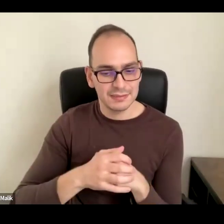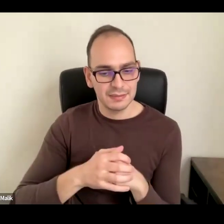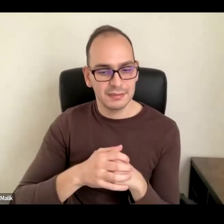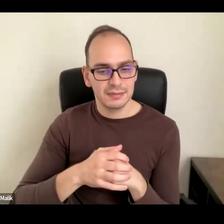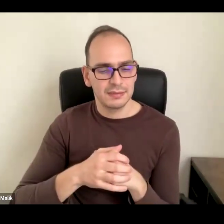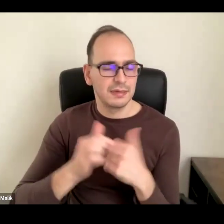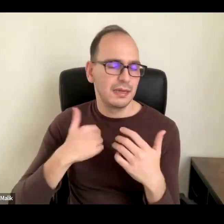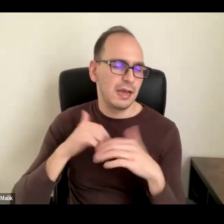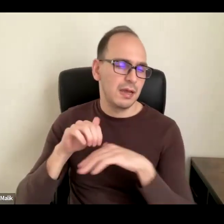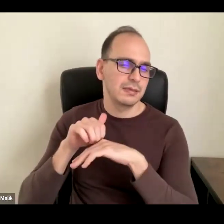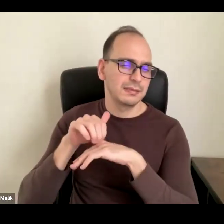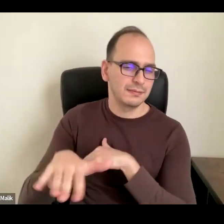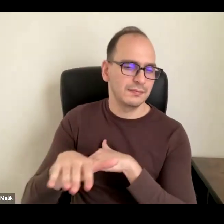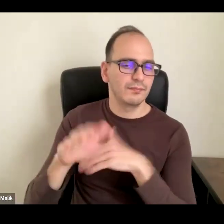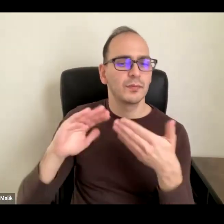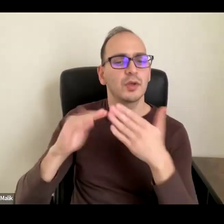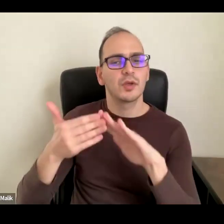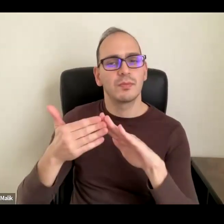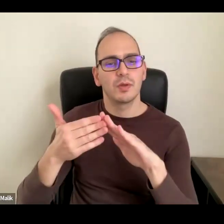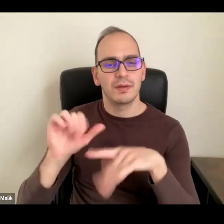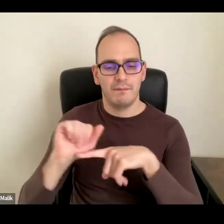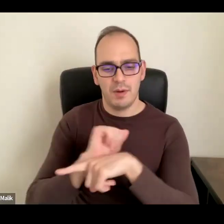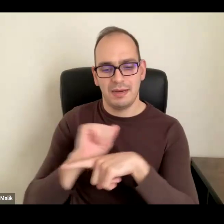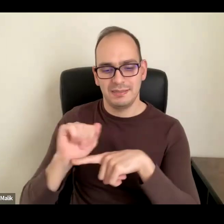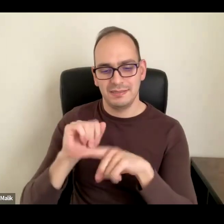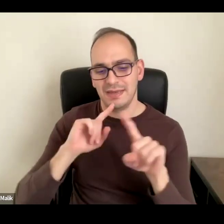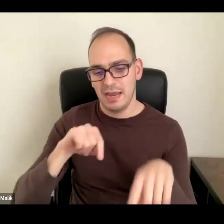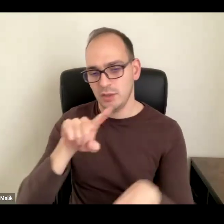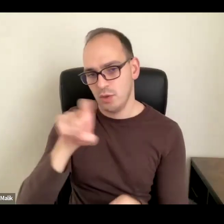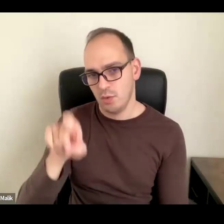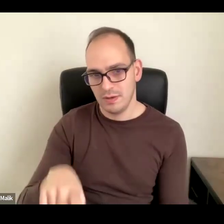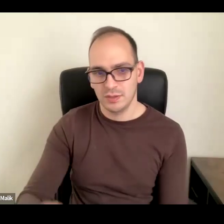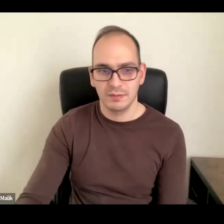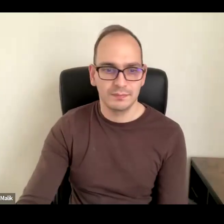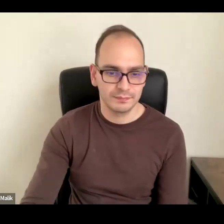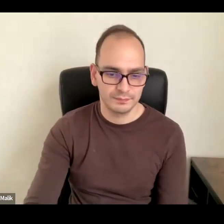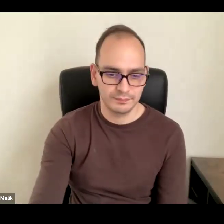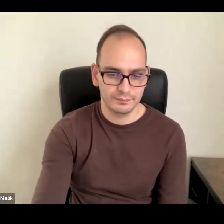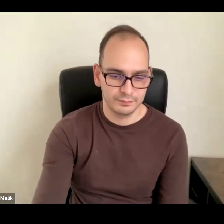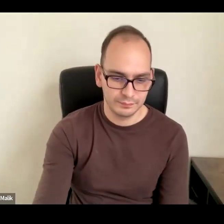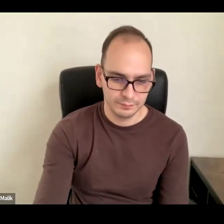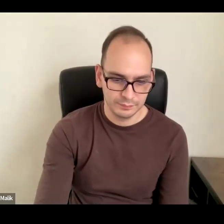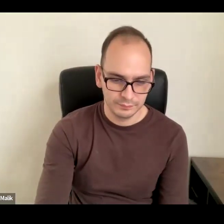um send you to the community of practice to answer that kind of question. Someone else asked if we